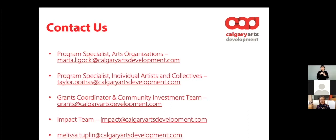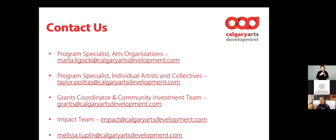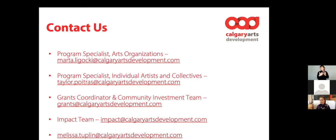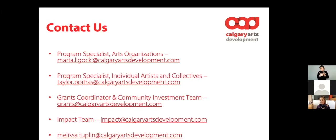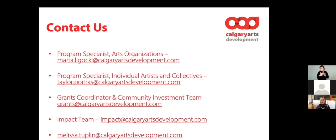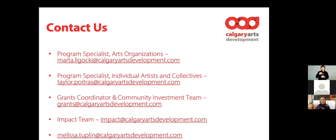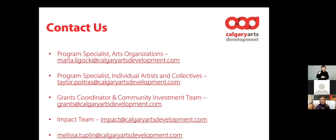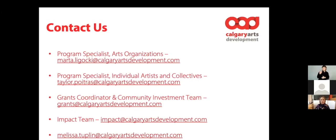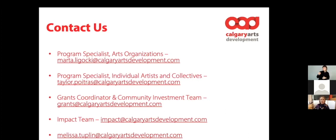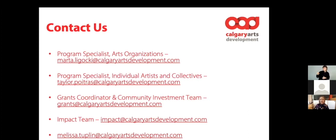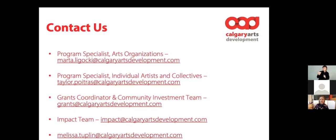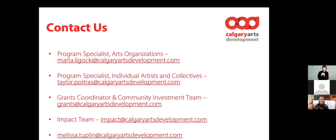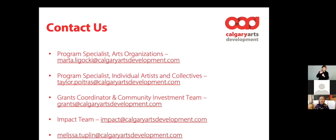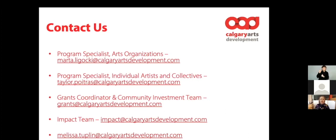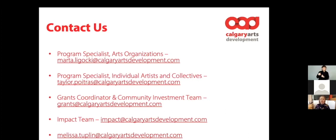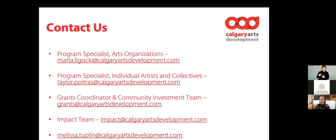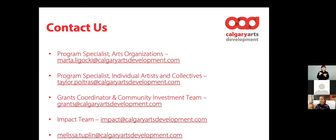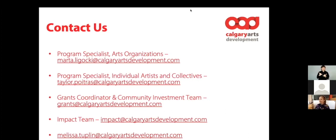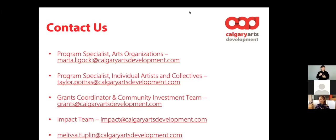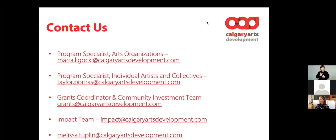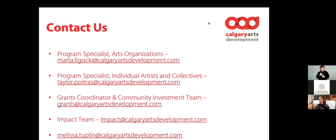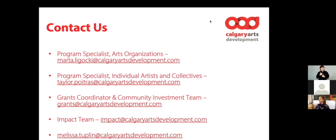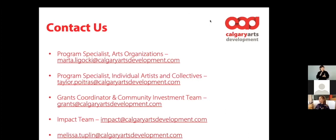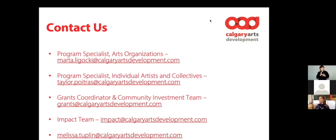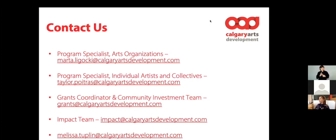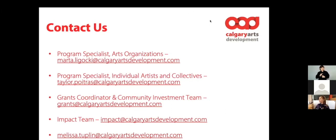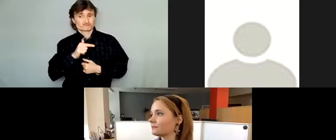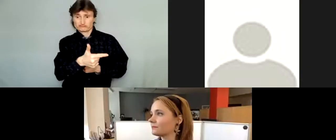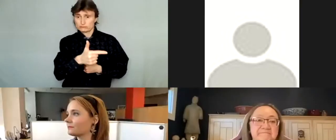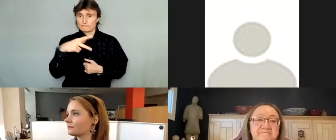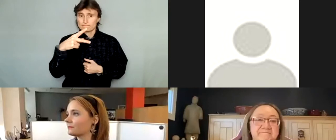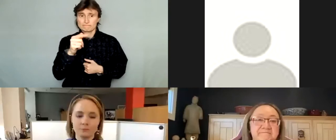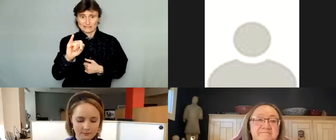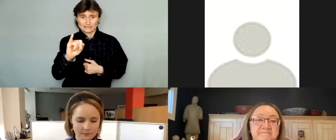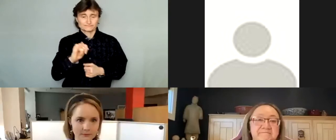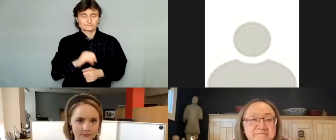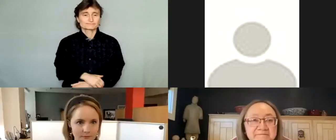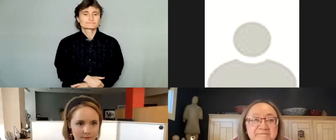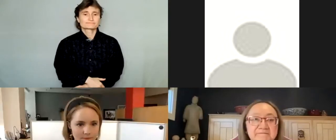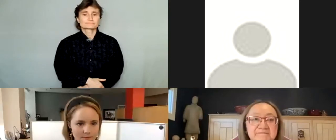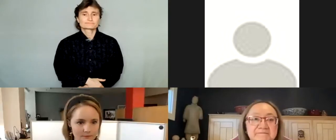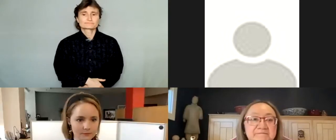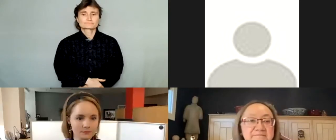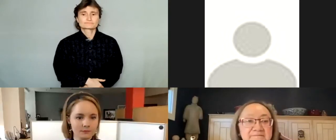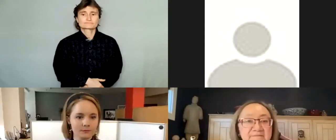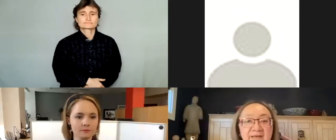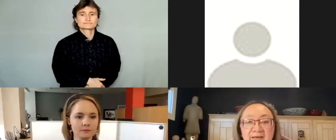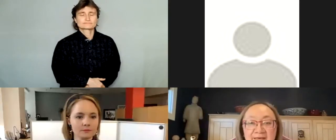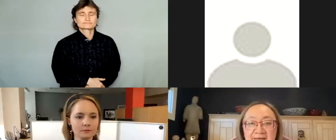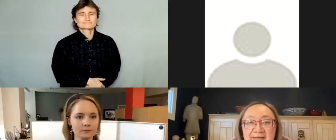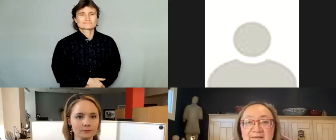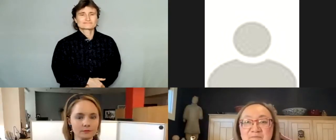Thank you and I will pass back to Patti.